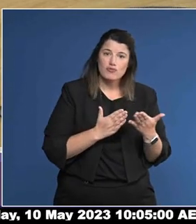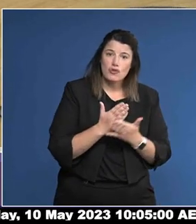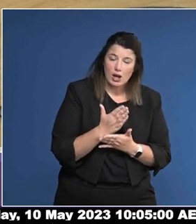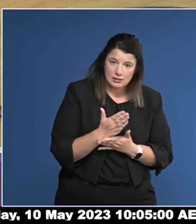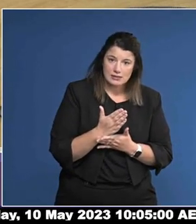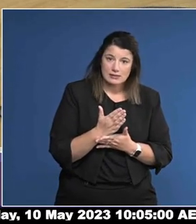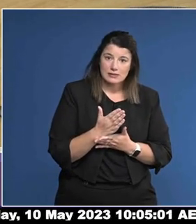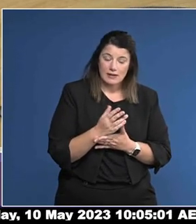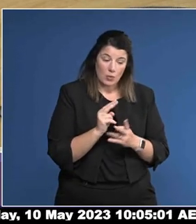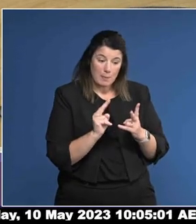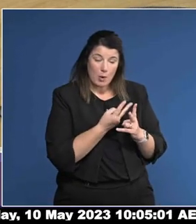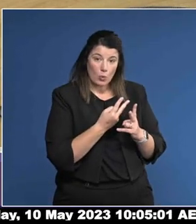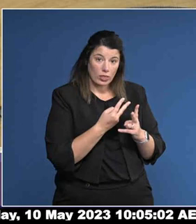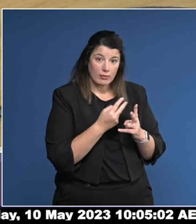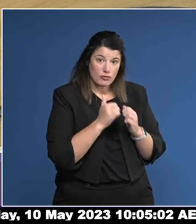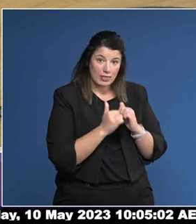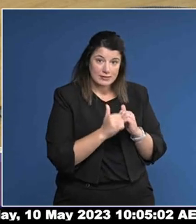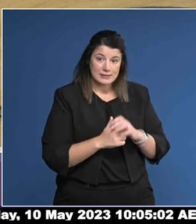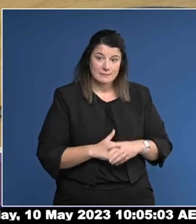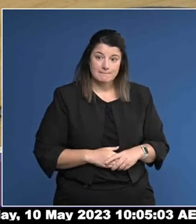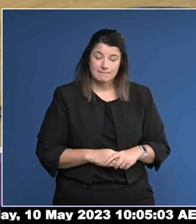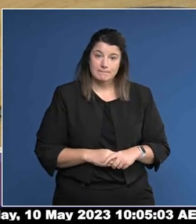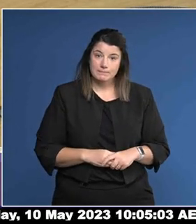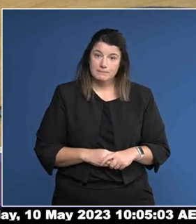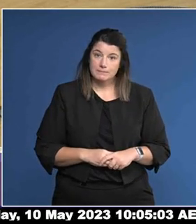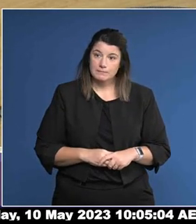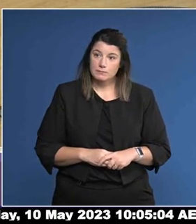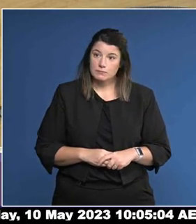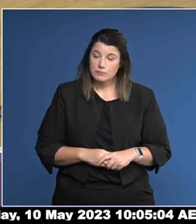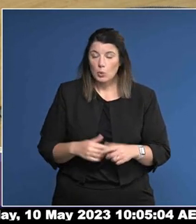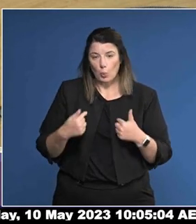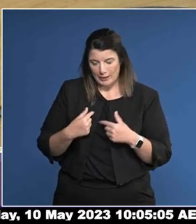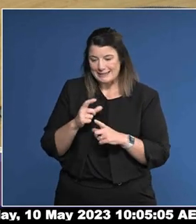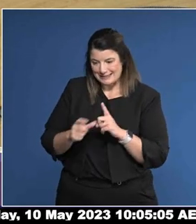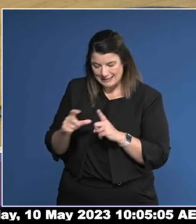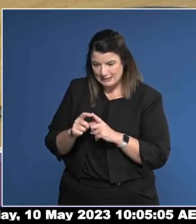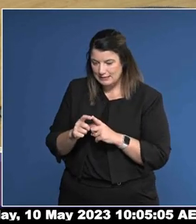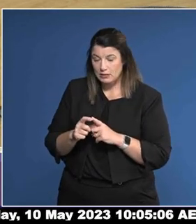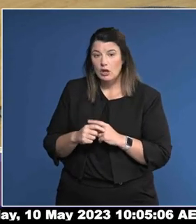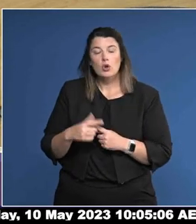both Kaleb and Jonathon? I would suggest the department did take action. I'm asking you if they could have taken action.